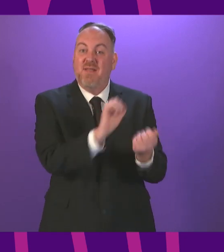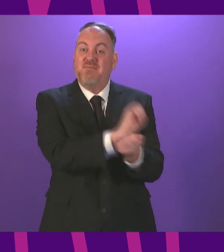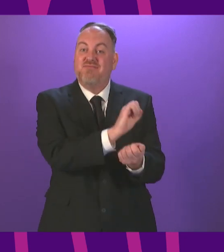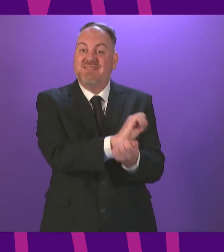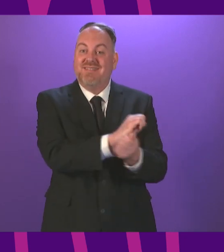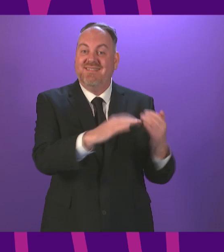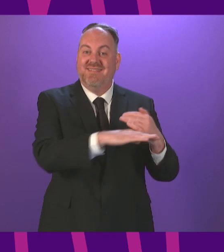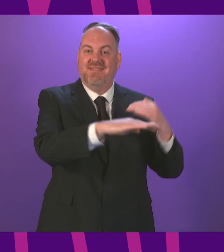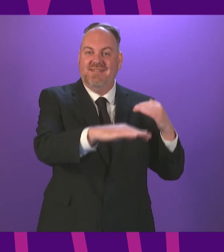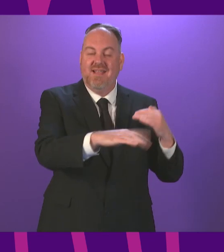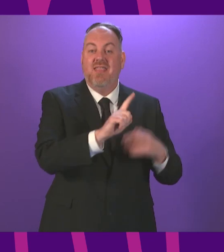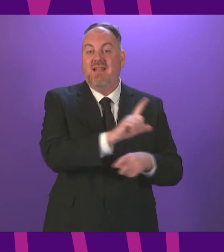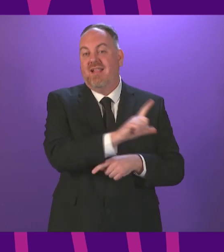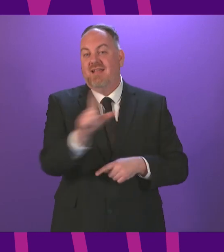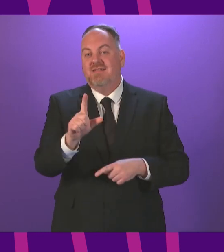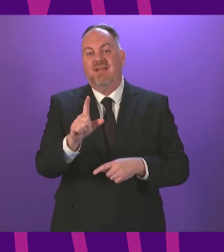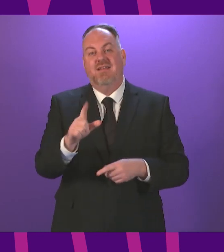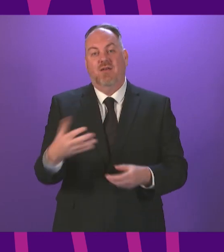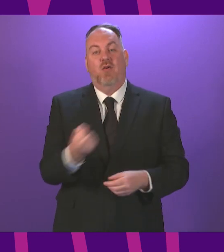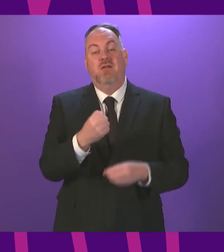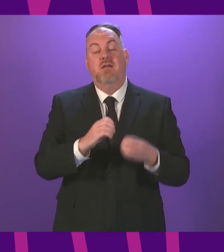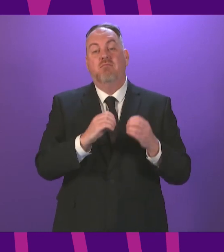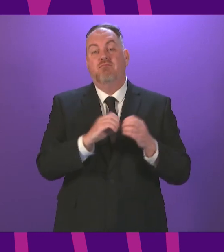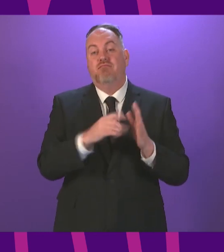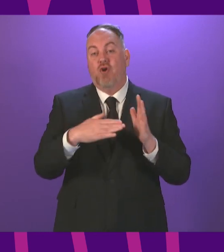Jon went on to get the bronze, silver and gold awards